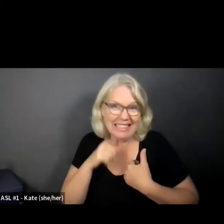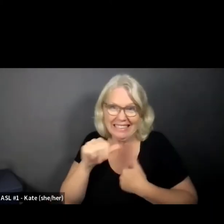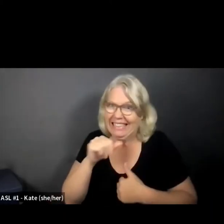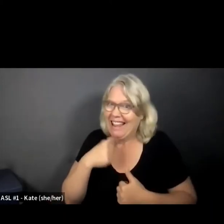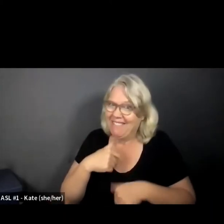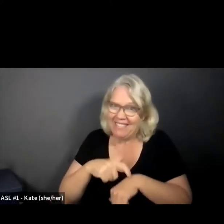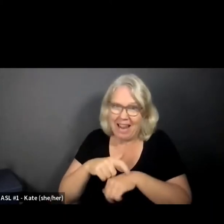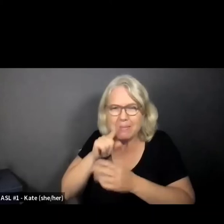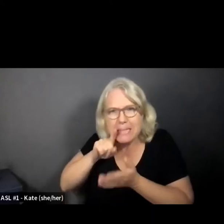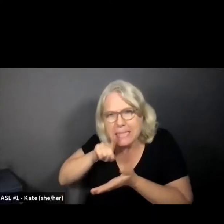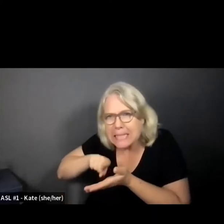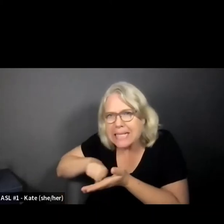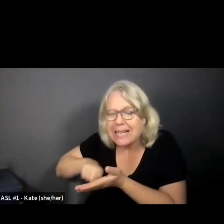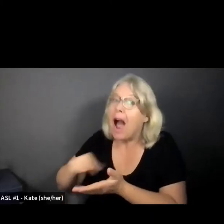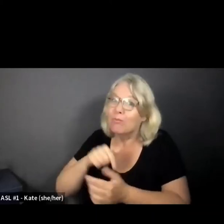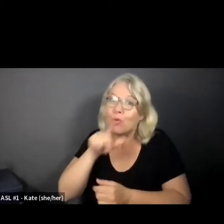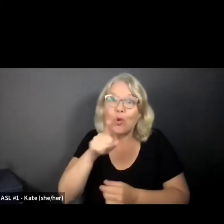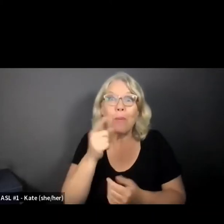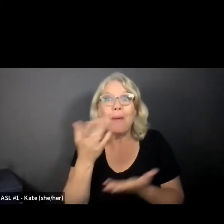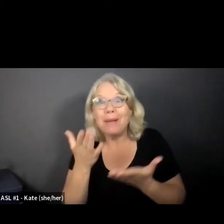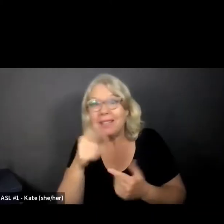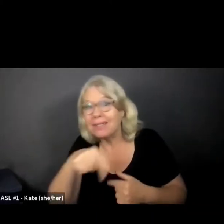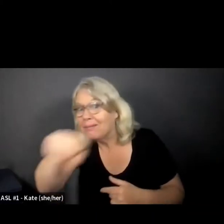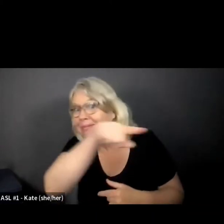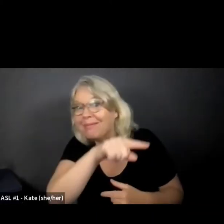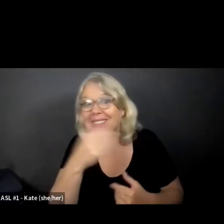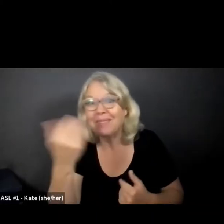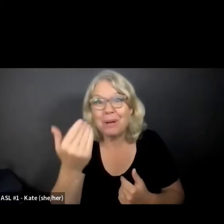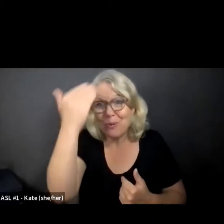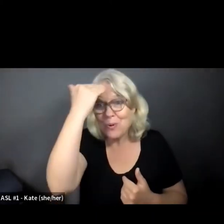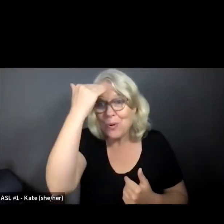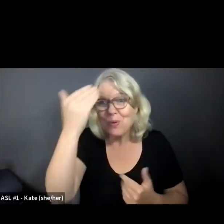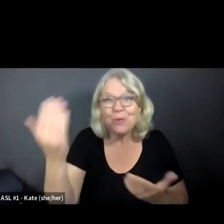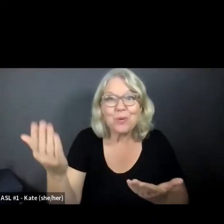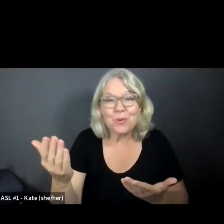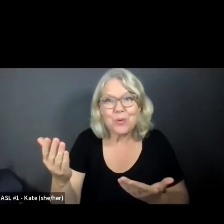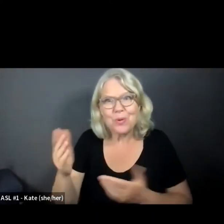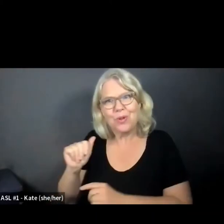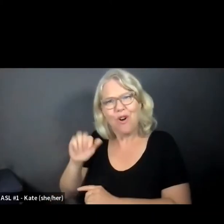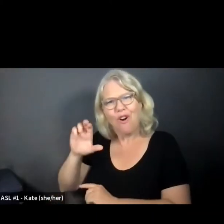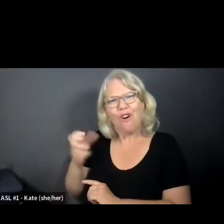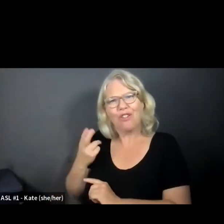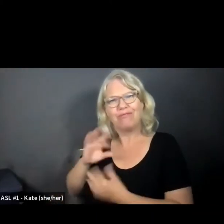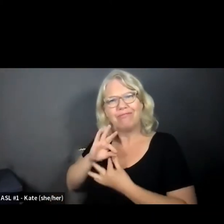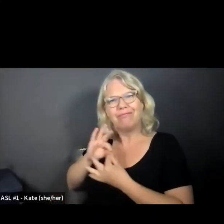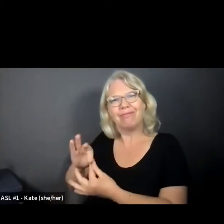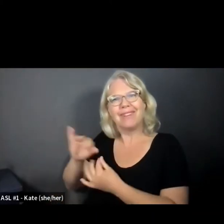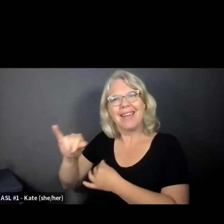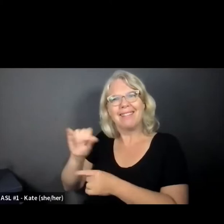I WOULDN'T BE SURPRISED IN SOMEBODY IN THE AUDIENCE HERE WILL TELL ME WHAT ARCH'S CONNECTION WAS TO THIS CASE.